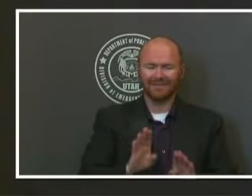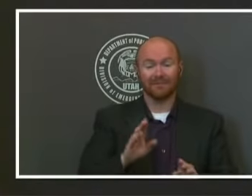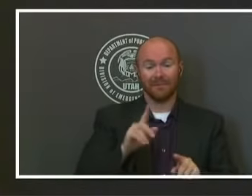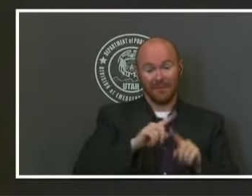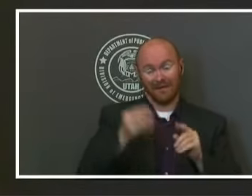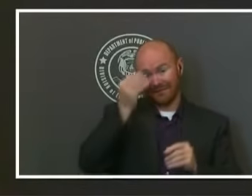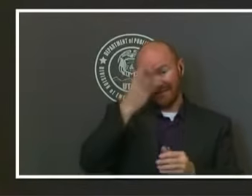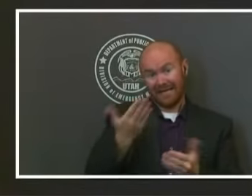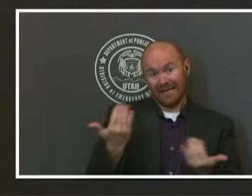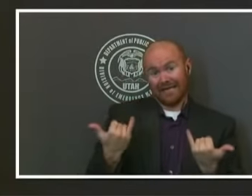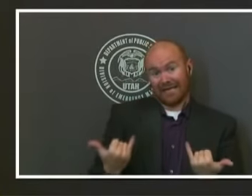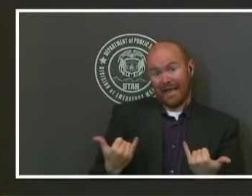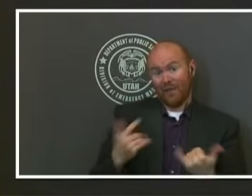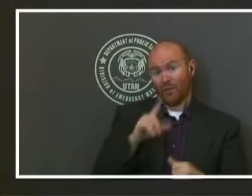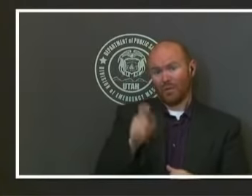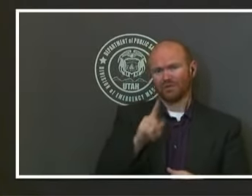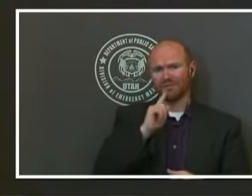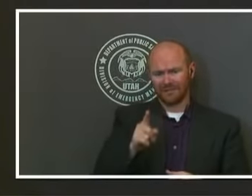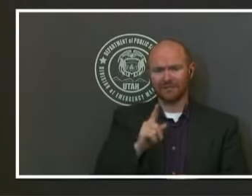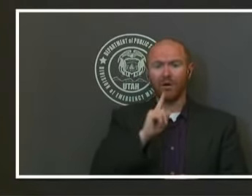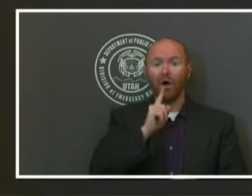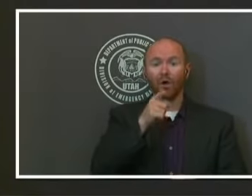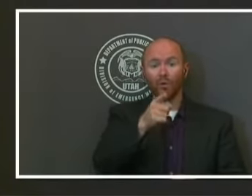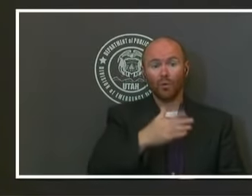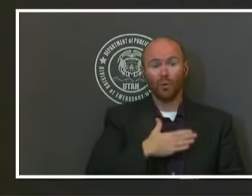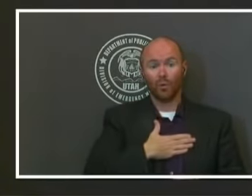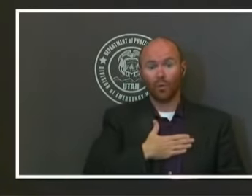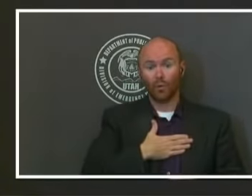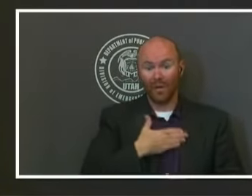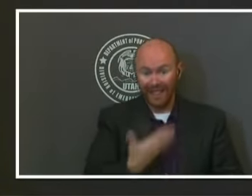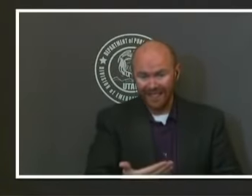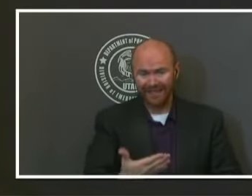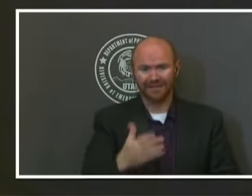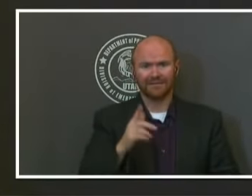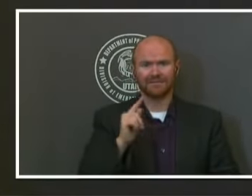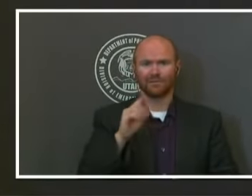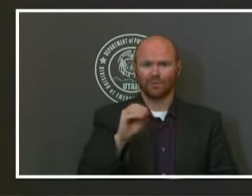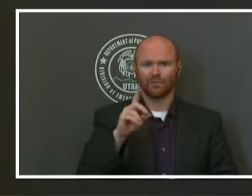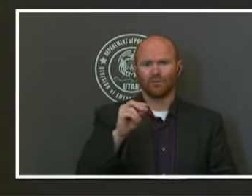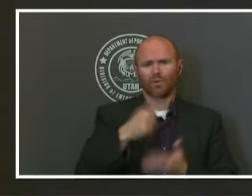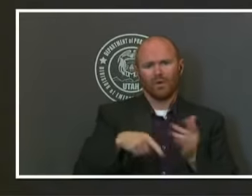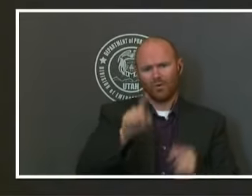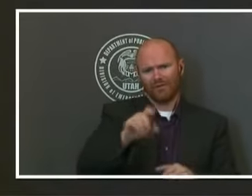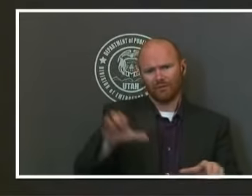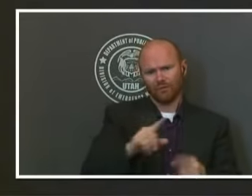are you willing to ban on my